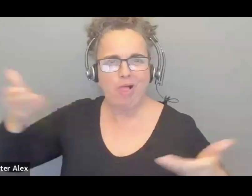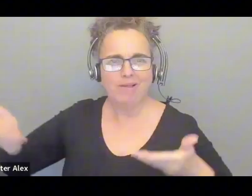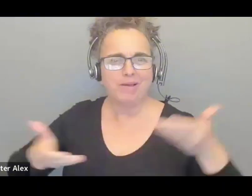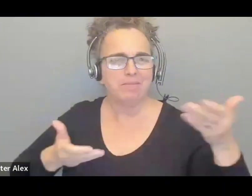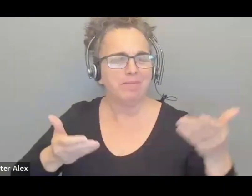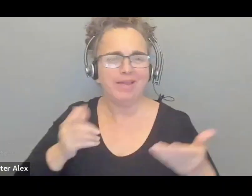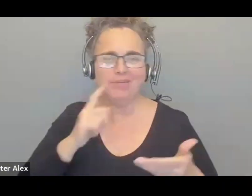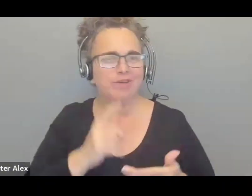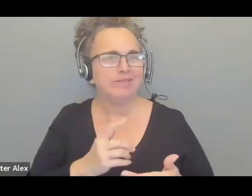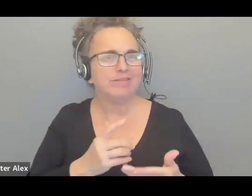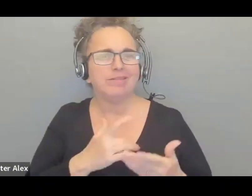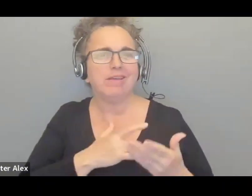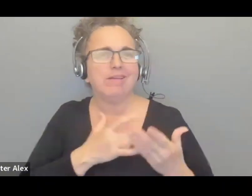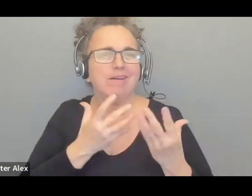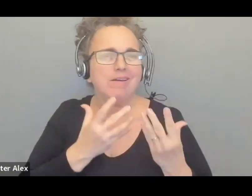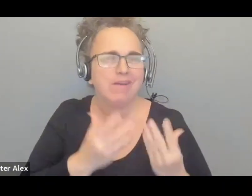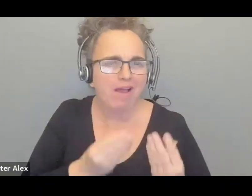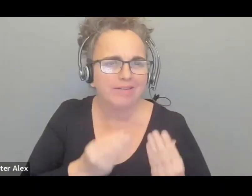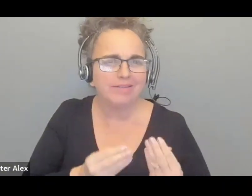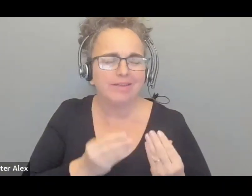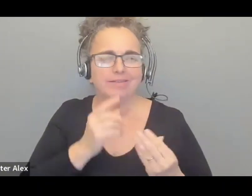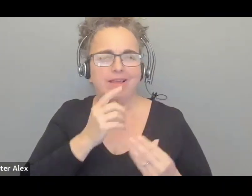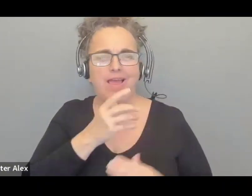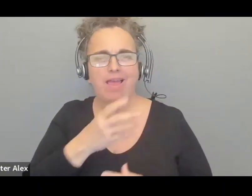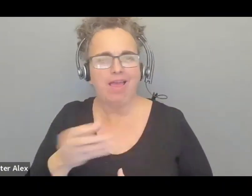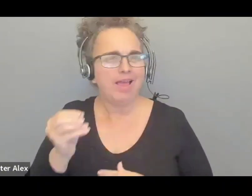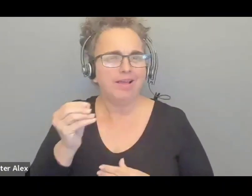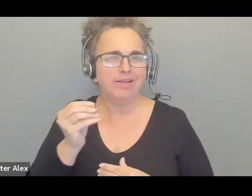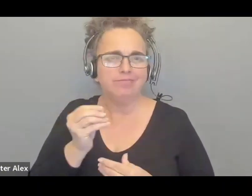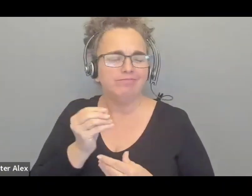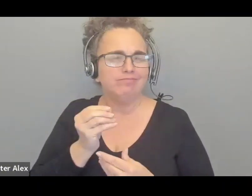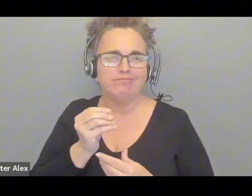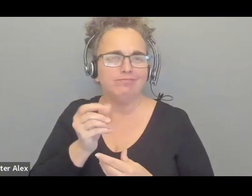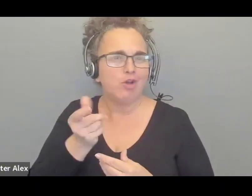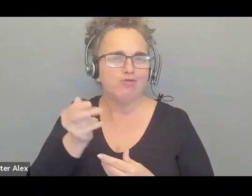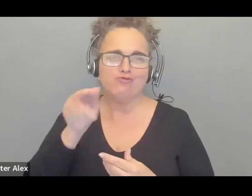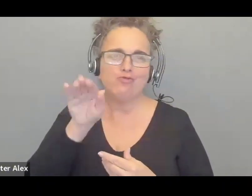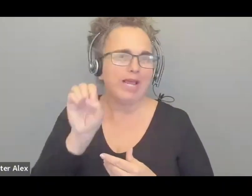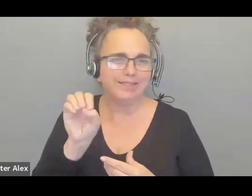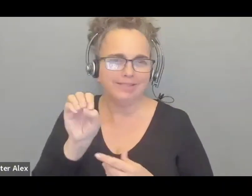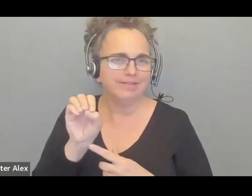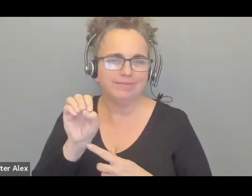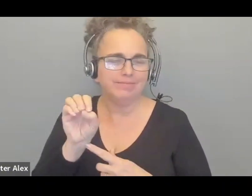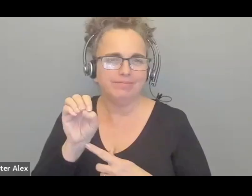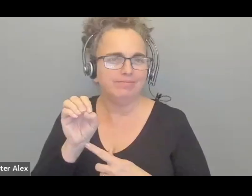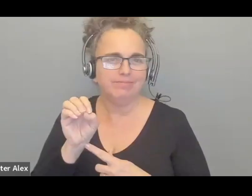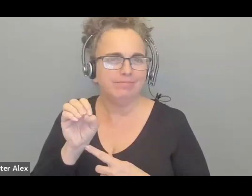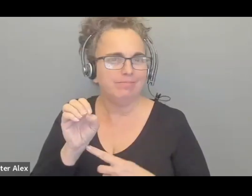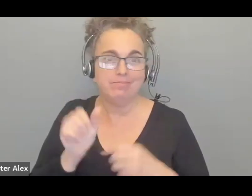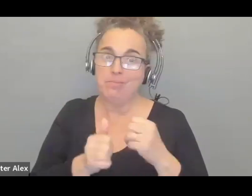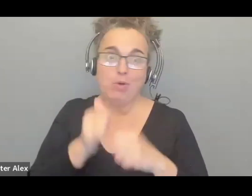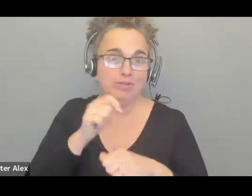and grace that, that the community often, always, often most of the time extends